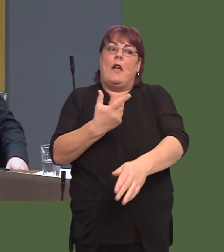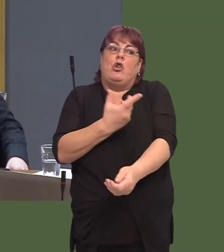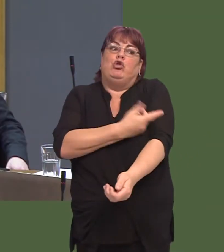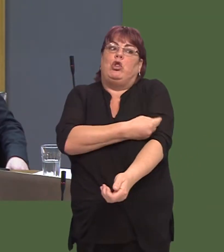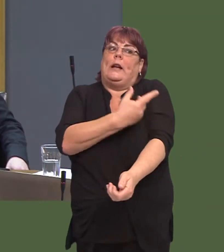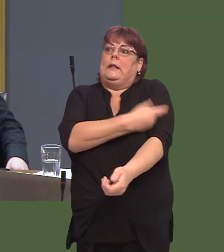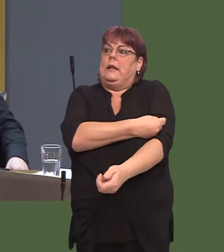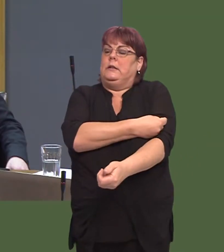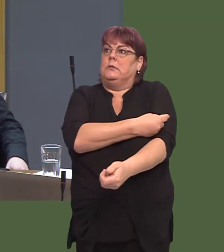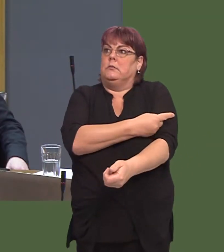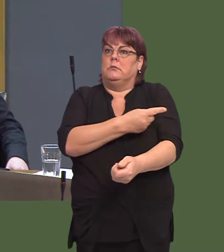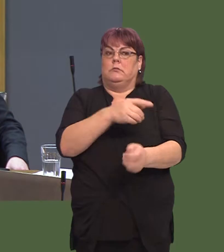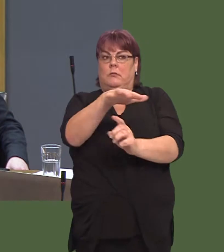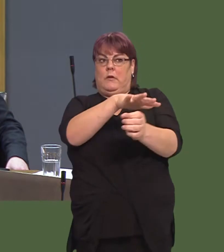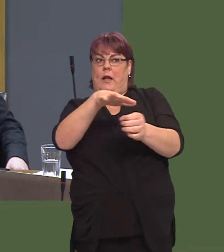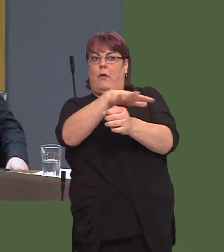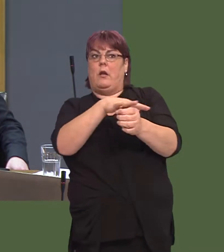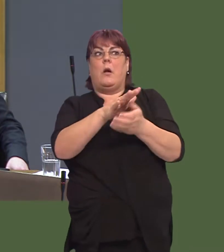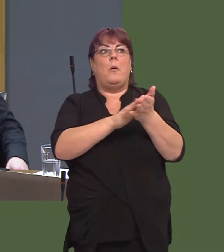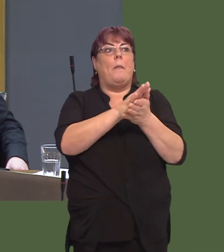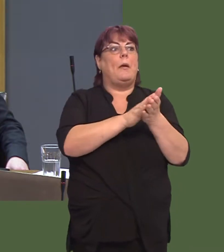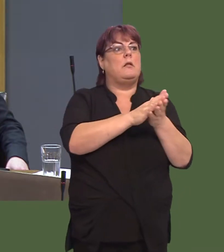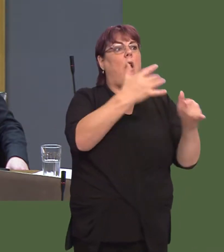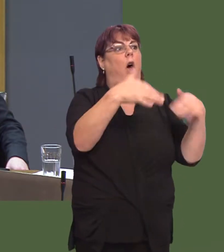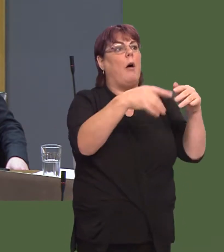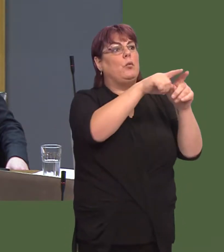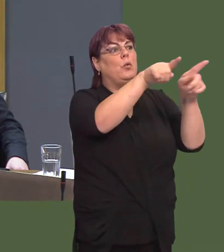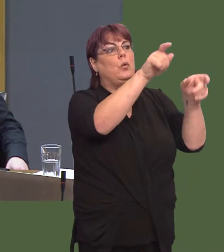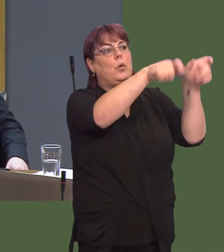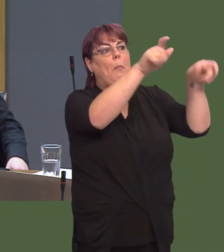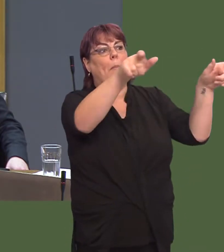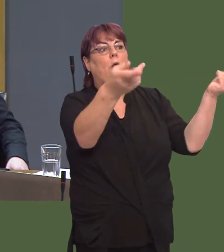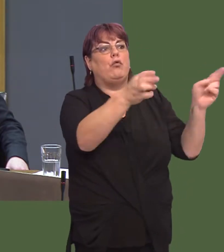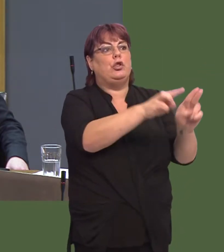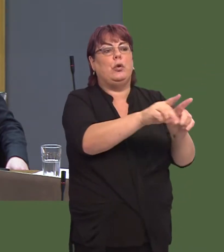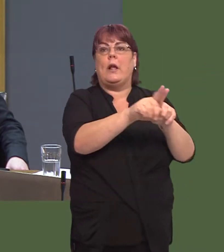harm to the public, as well as help to reduce unnecessary deaths from harmful drugs?